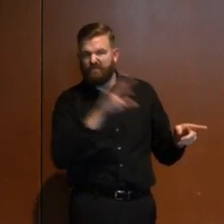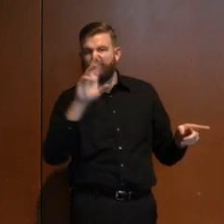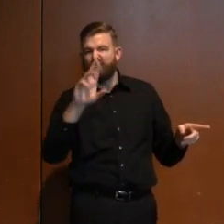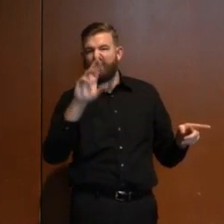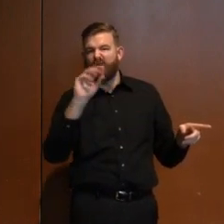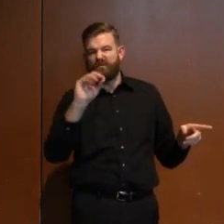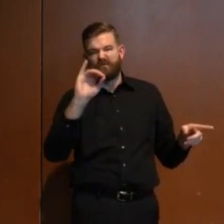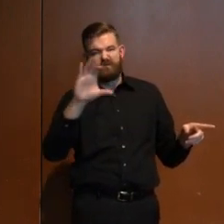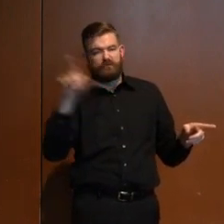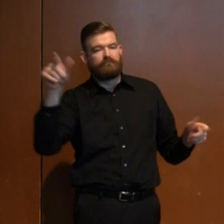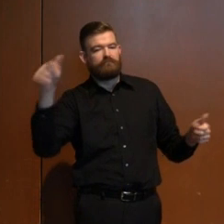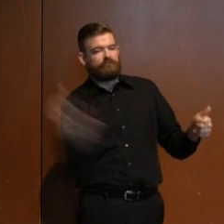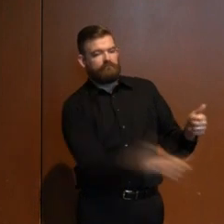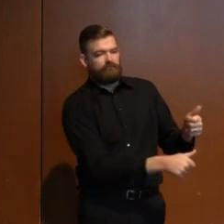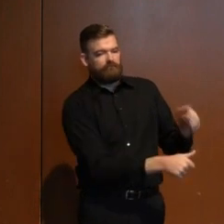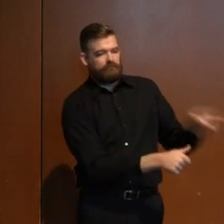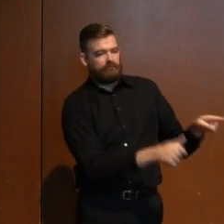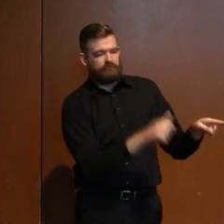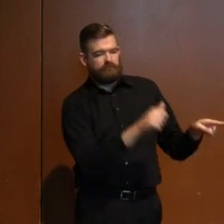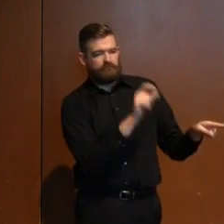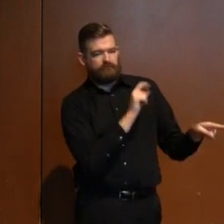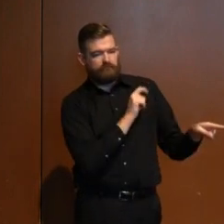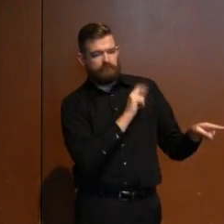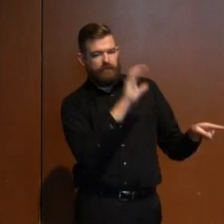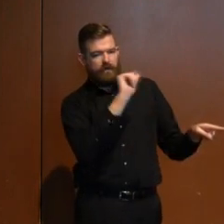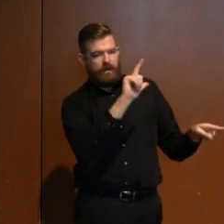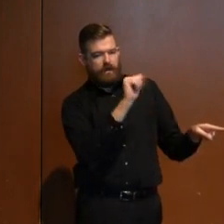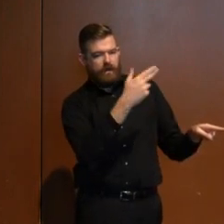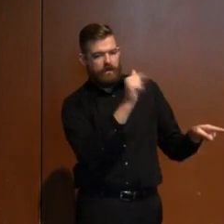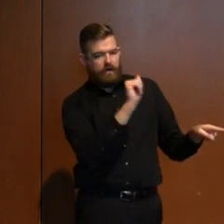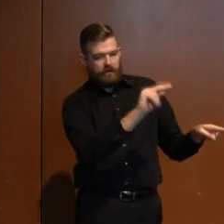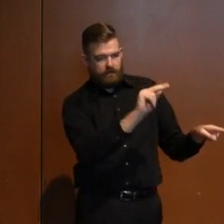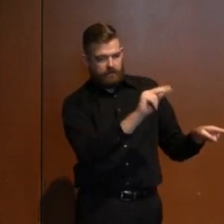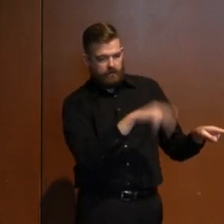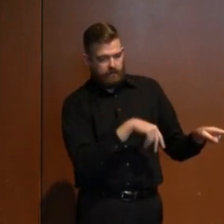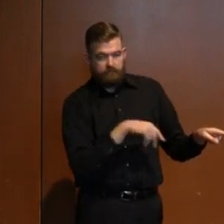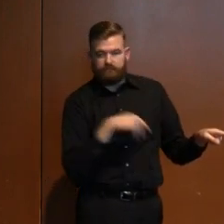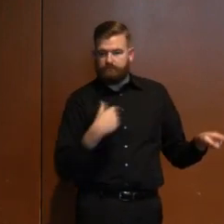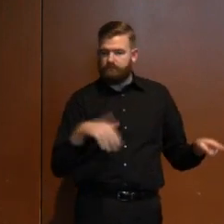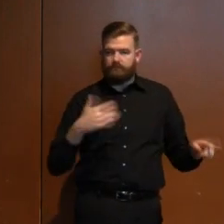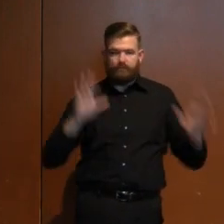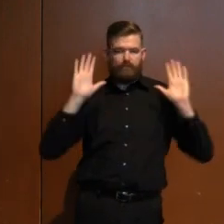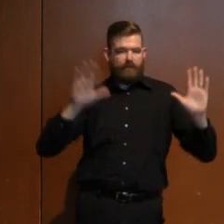I WANT TO THANK PAT IN PARTICULAR BECAUSE IT'S UNDER YOUR AGENTS. IT'S A BIG DEAL AND IT ALLOWS